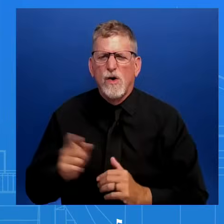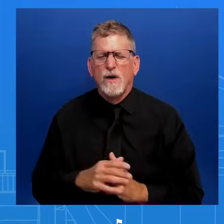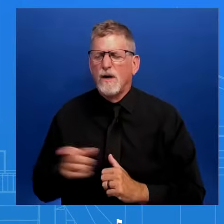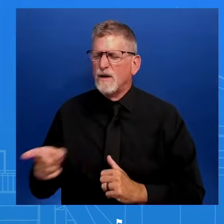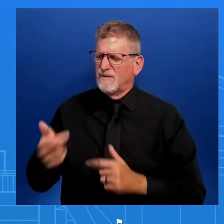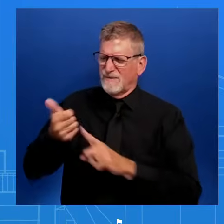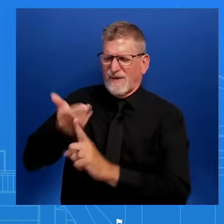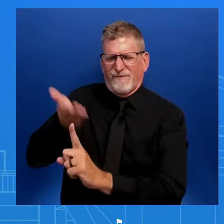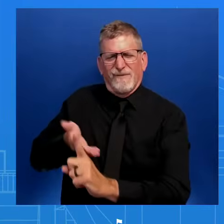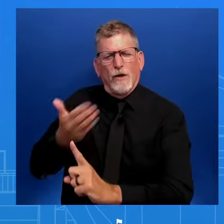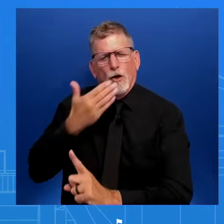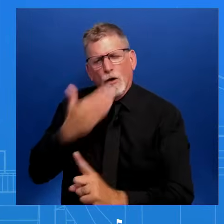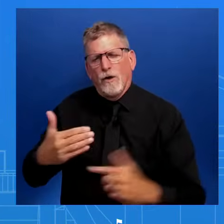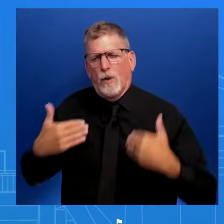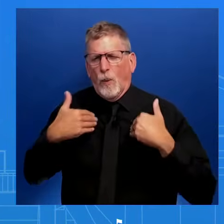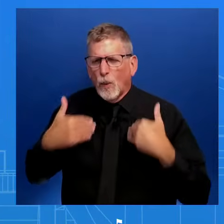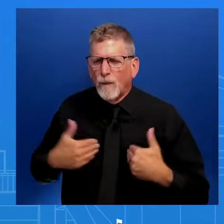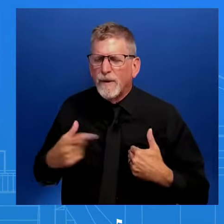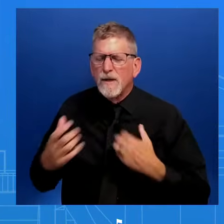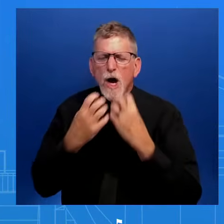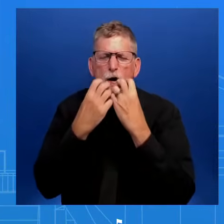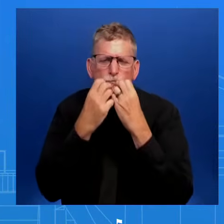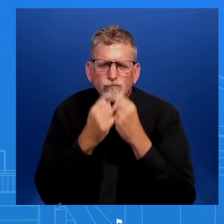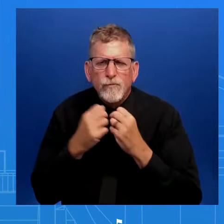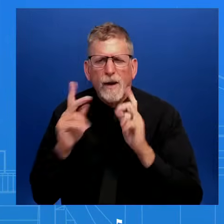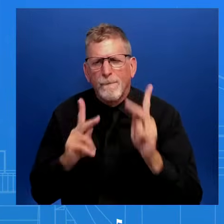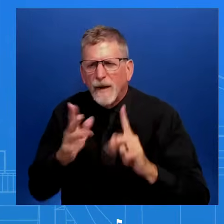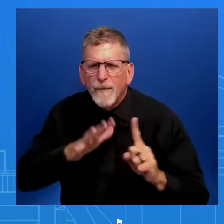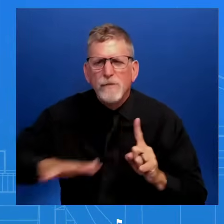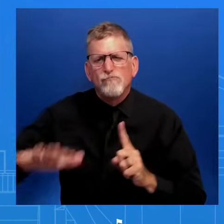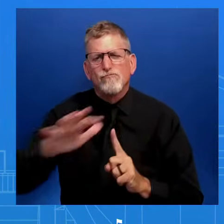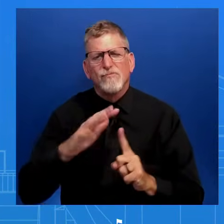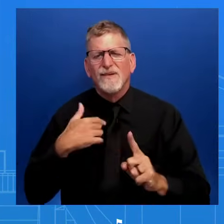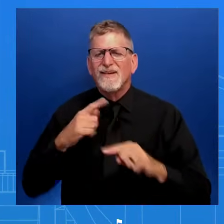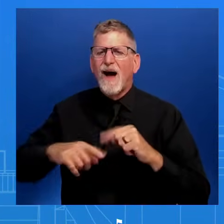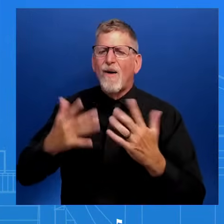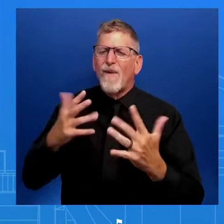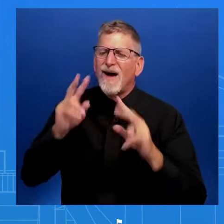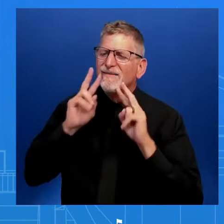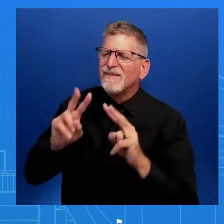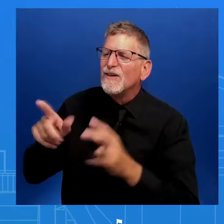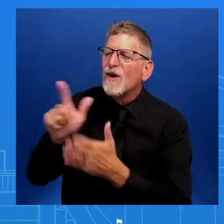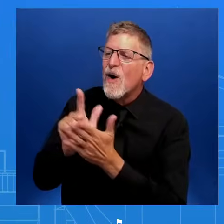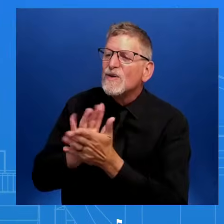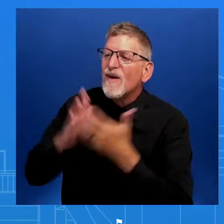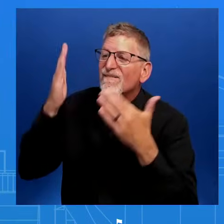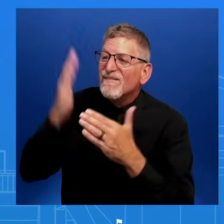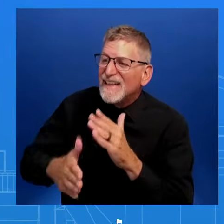to about $1.5 million in taxes owed. So, my question is: Number one, I know the President doesn't talk to him,